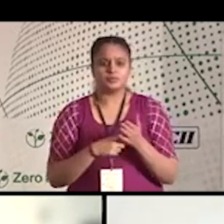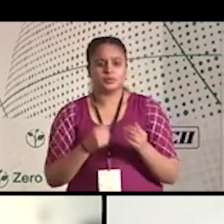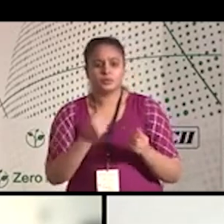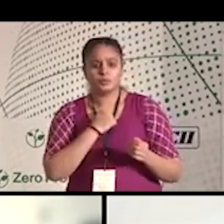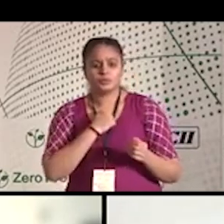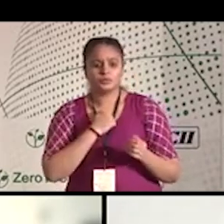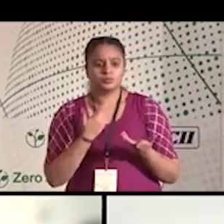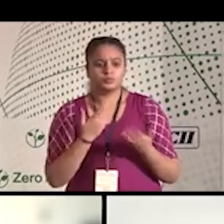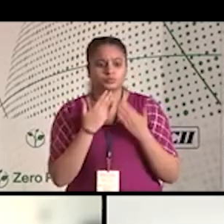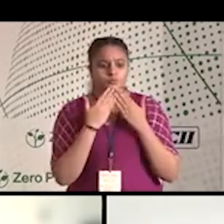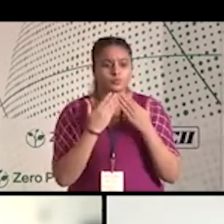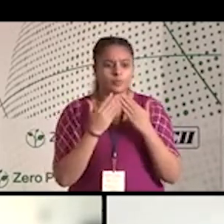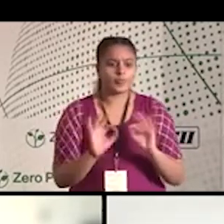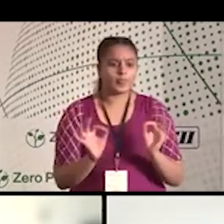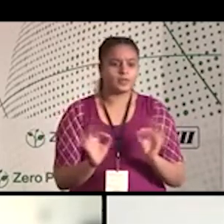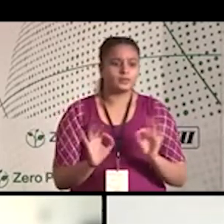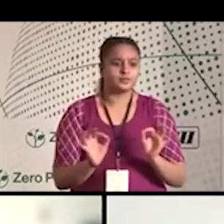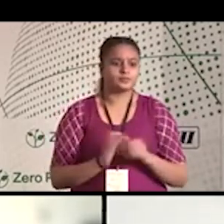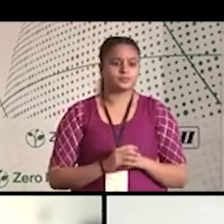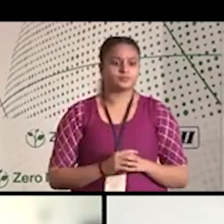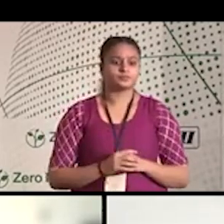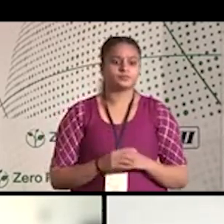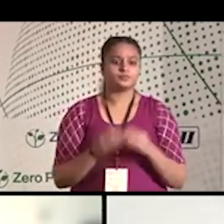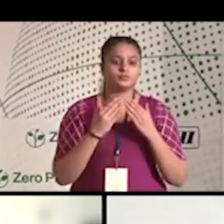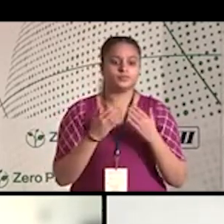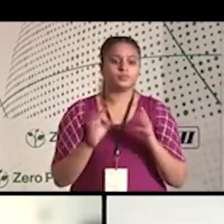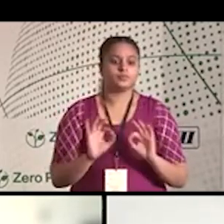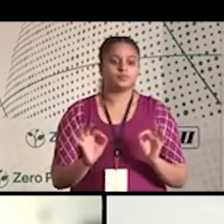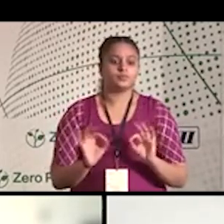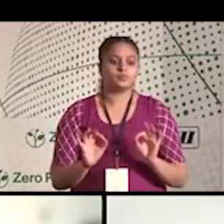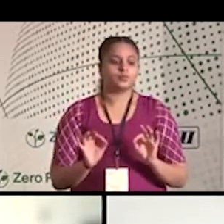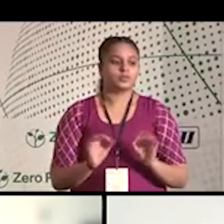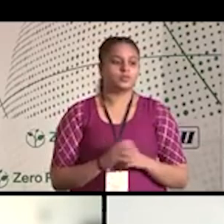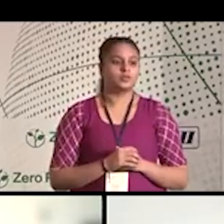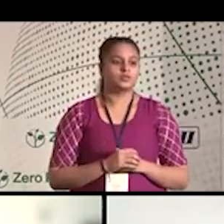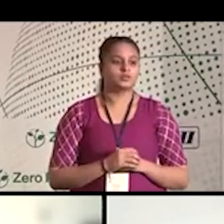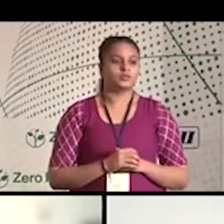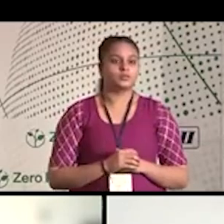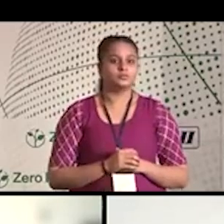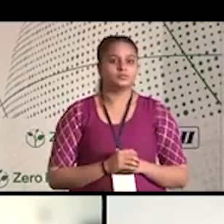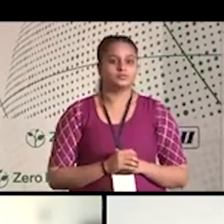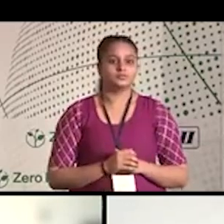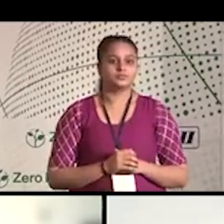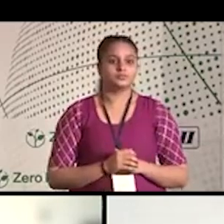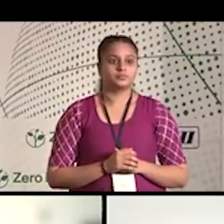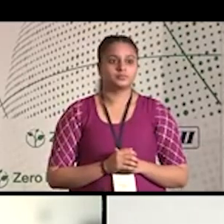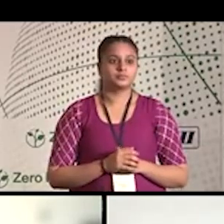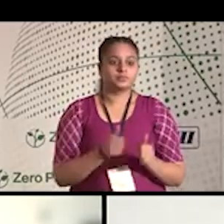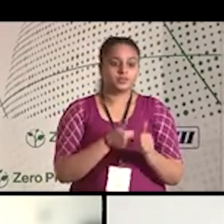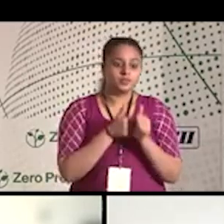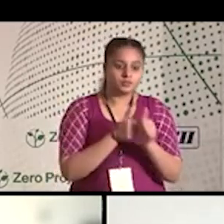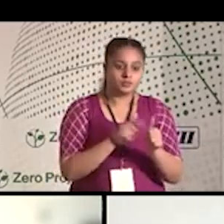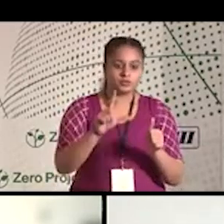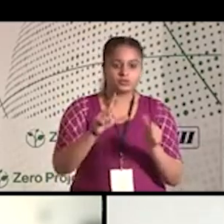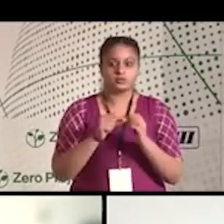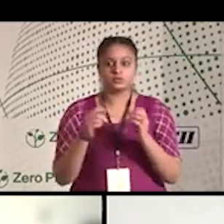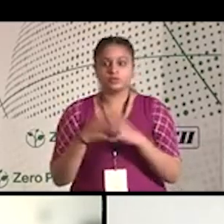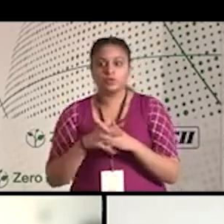I don't go around all day thinking every person who doesn't rob me or doesn't attack me following the law is baseline.